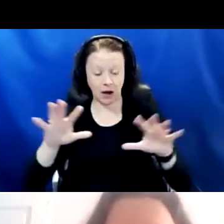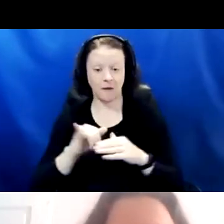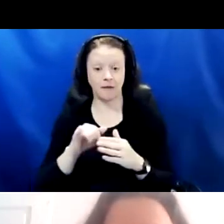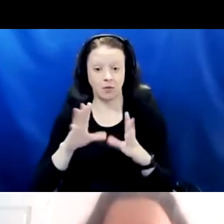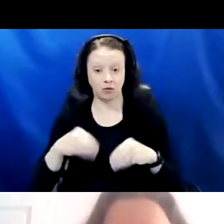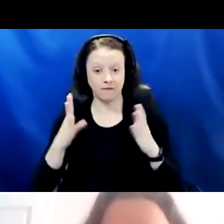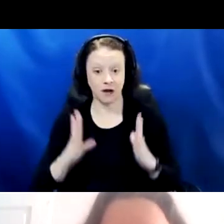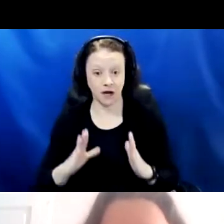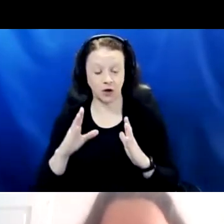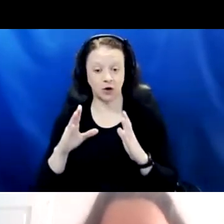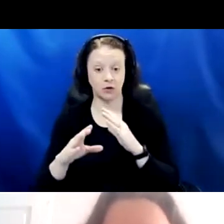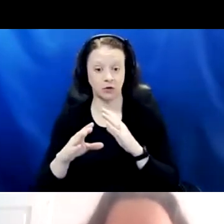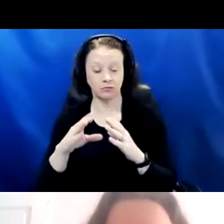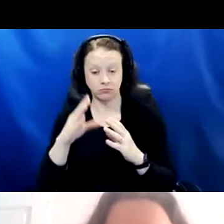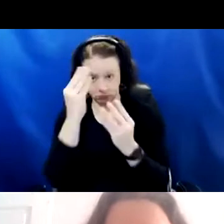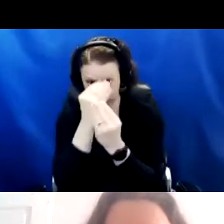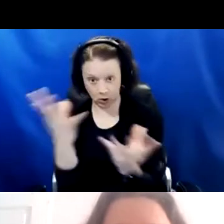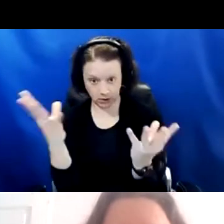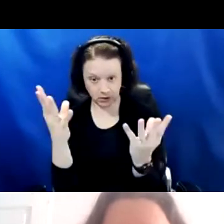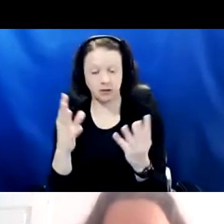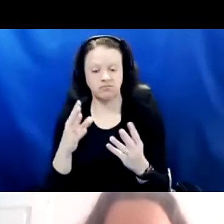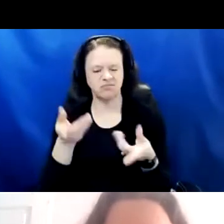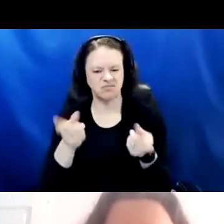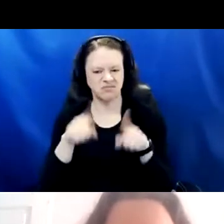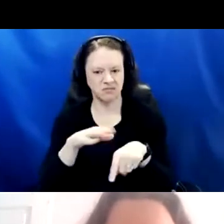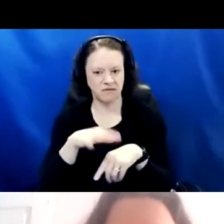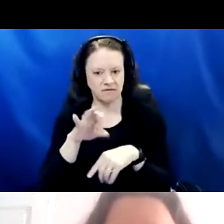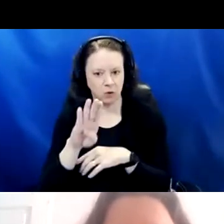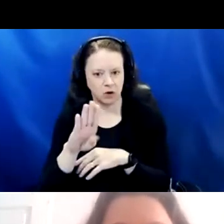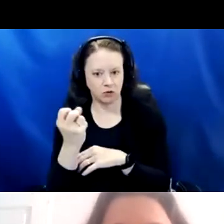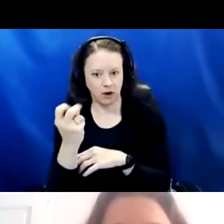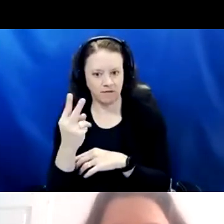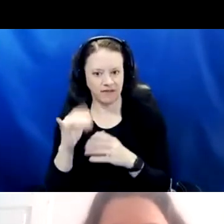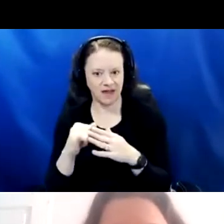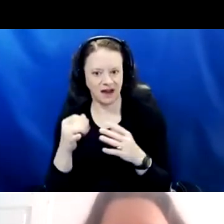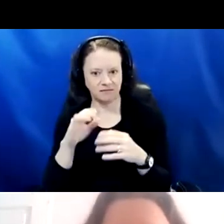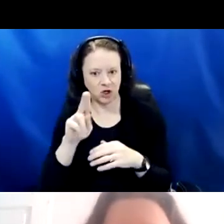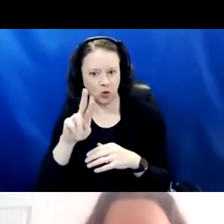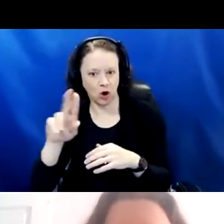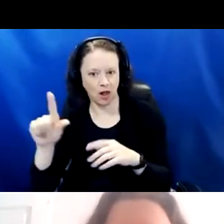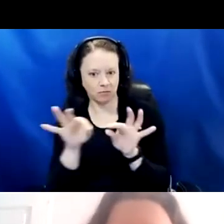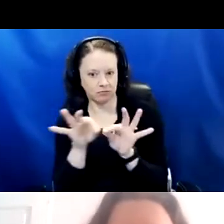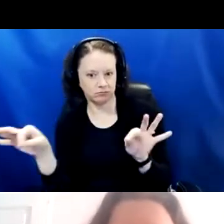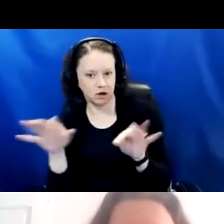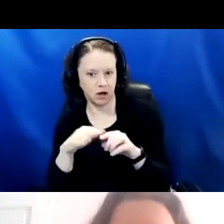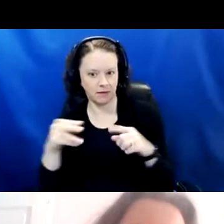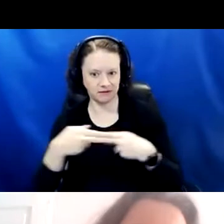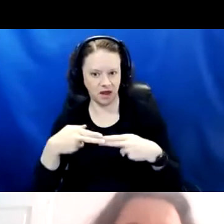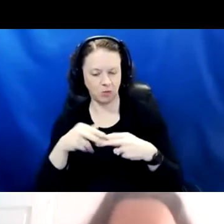which we have linked on the slide. We can get this link to you. The first category is called, or what I call,